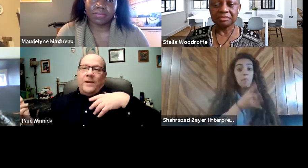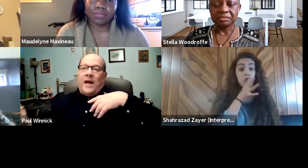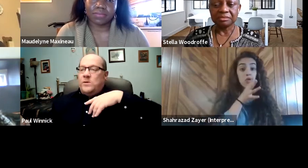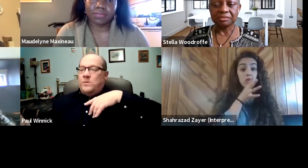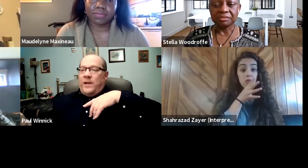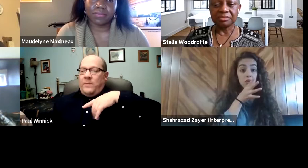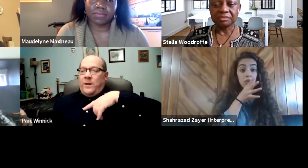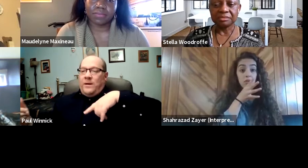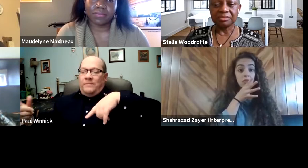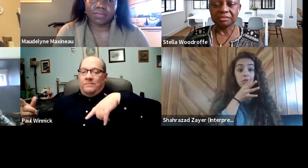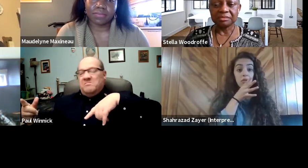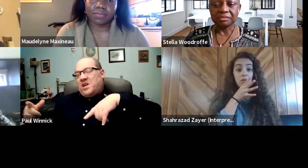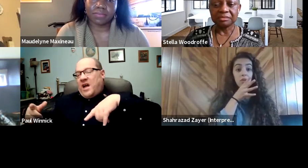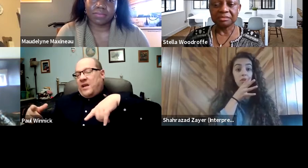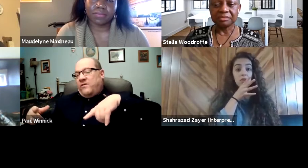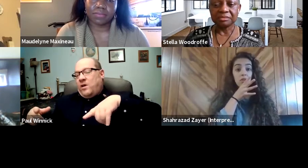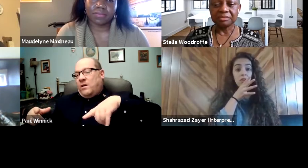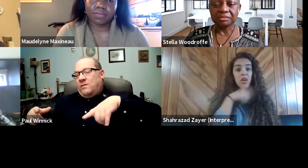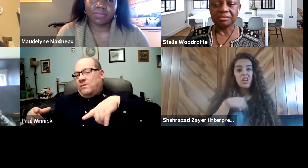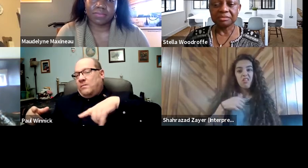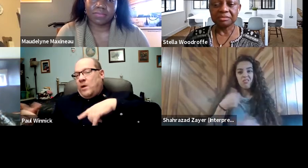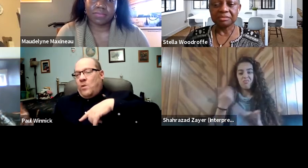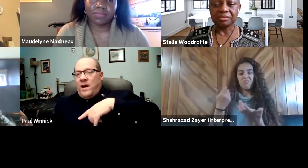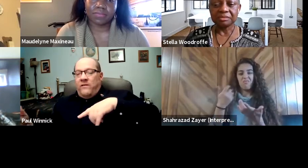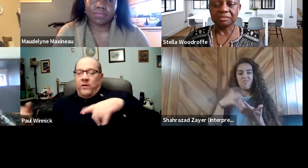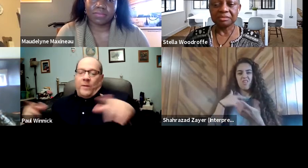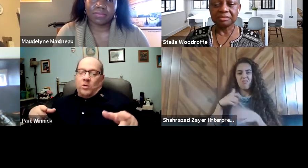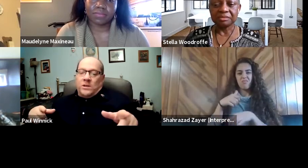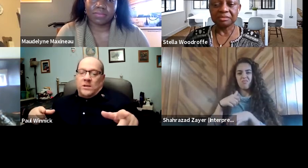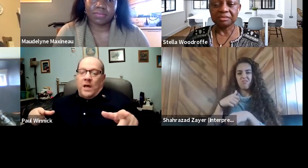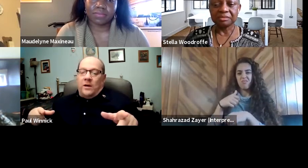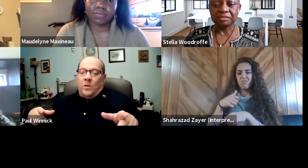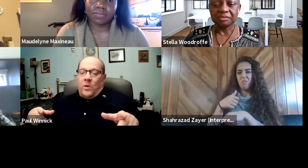I was blaming it, kind of on my wife and my oldest son in a way